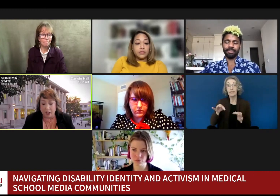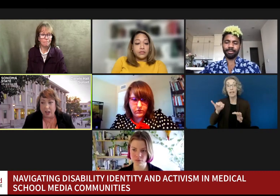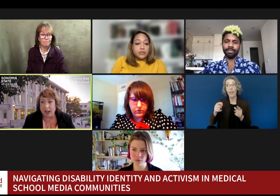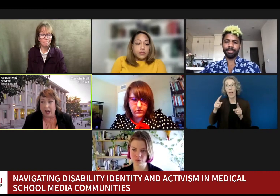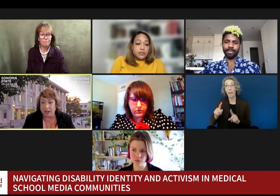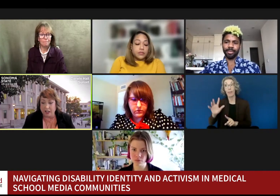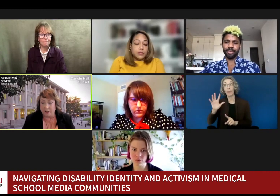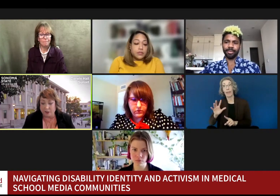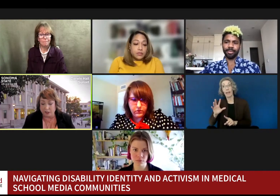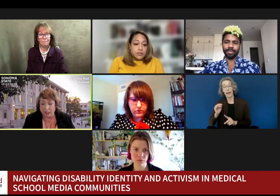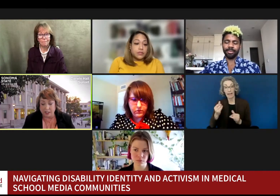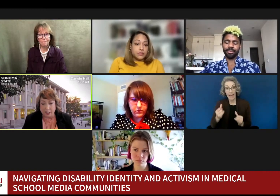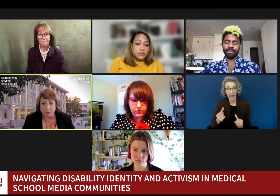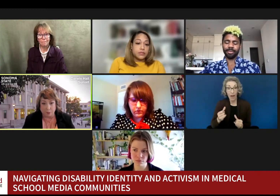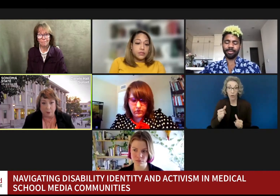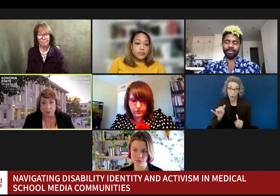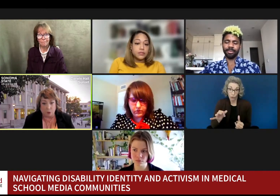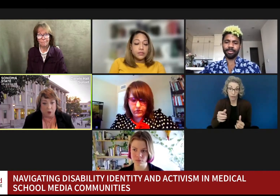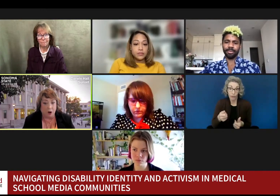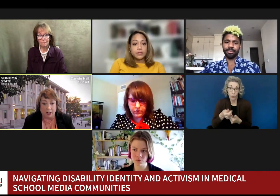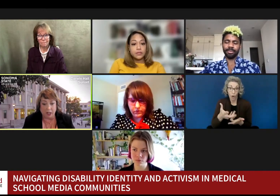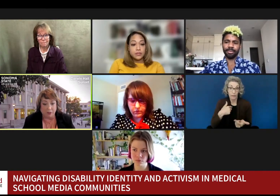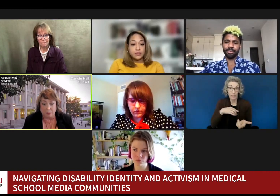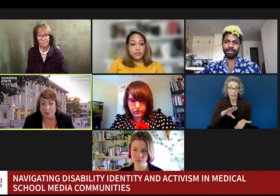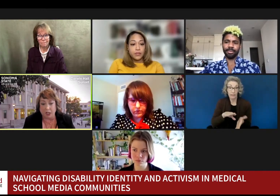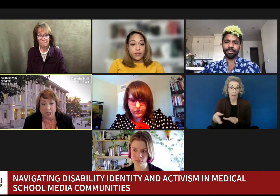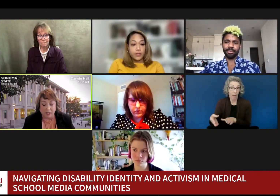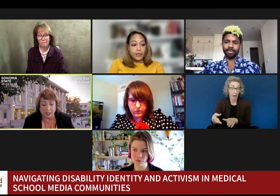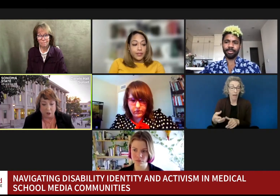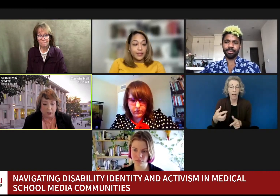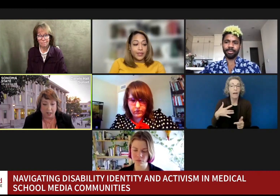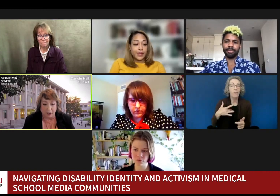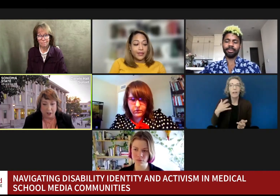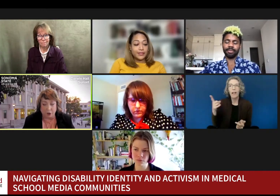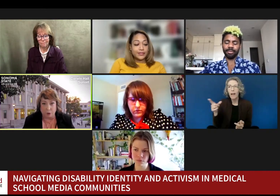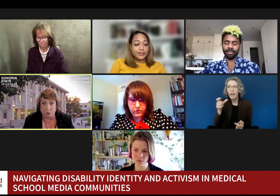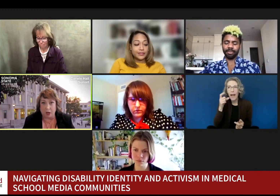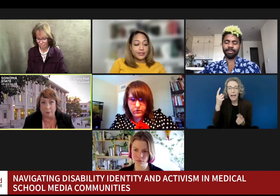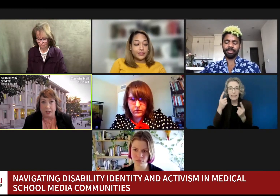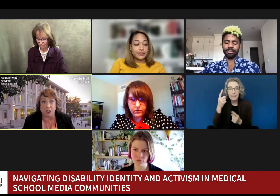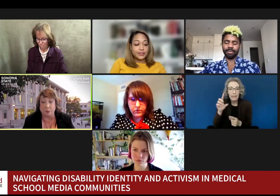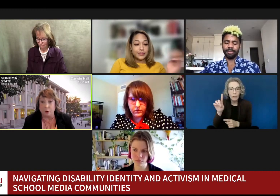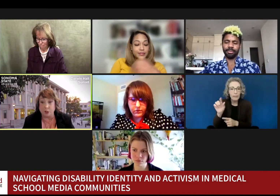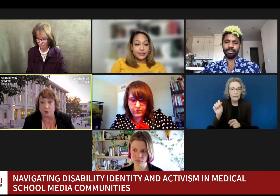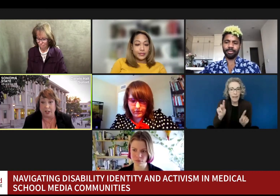And I felt like disabled people were not even being considered, like being disposable.